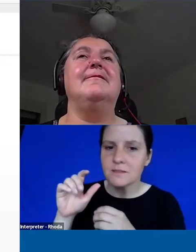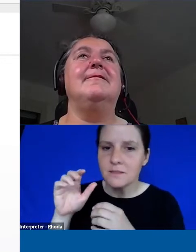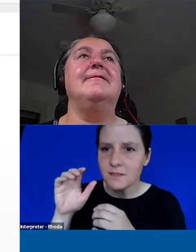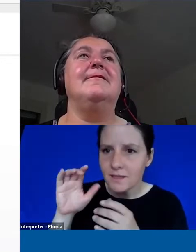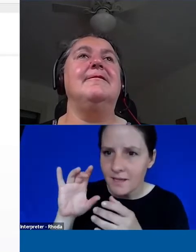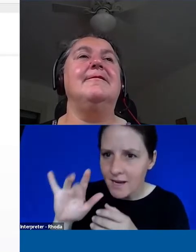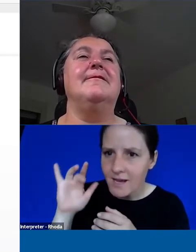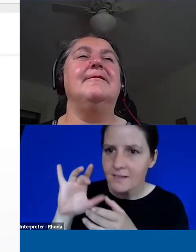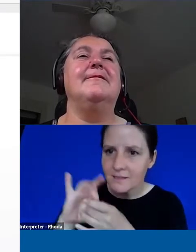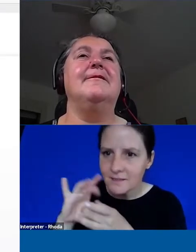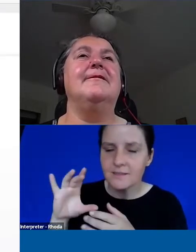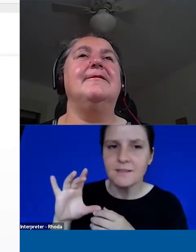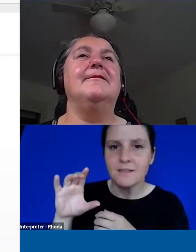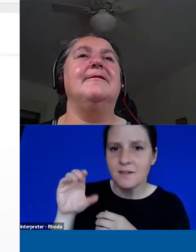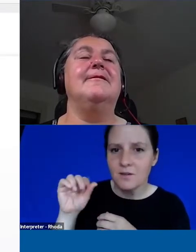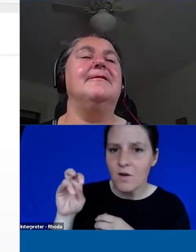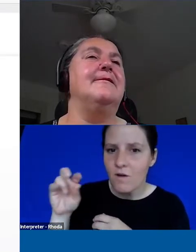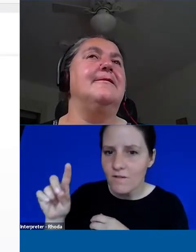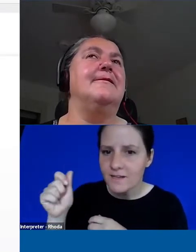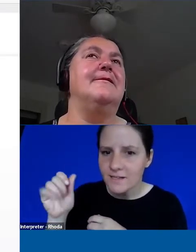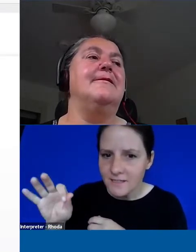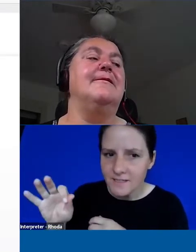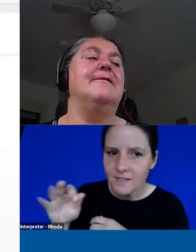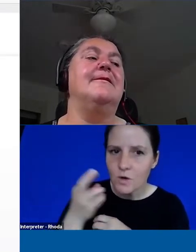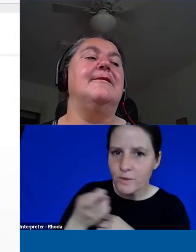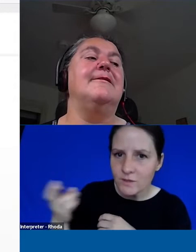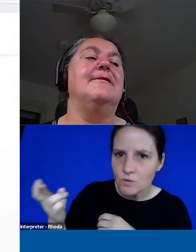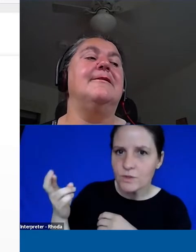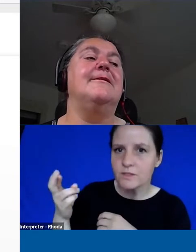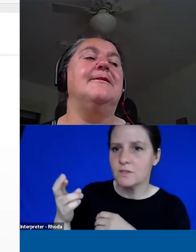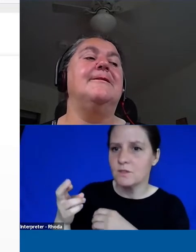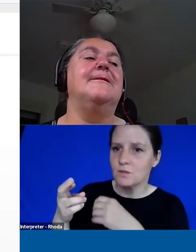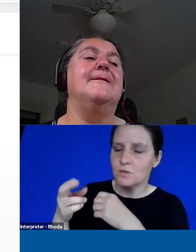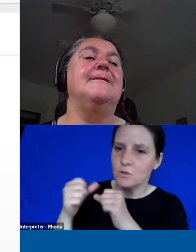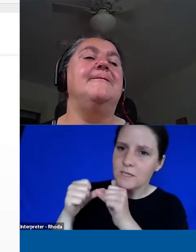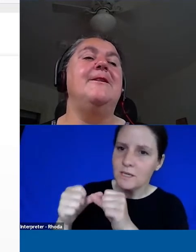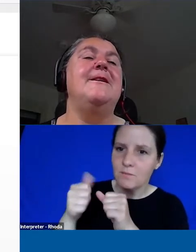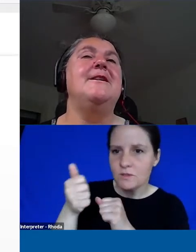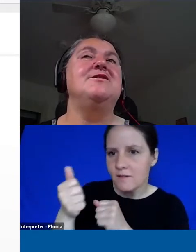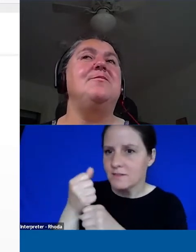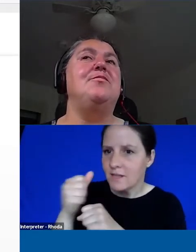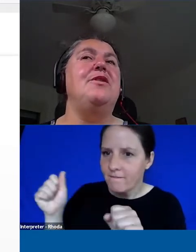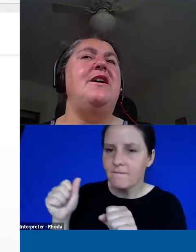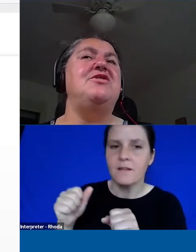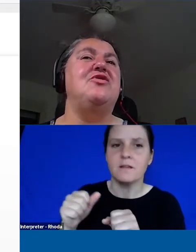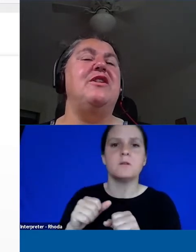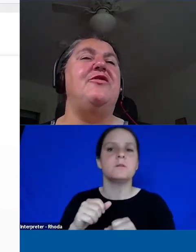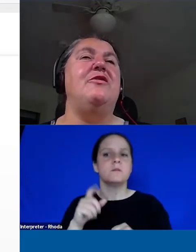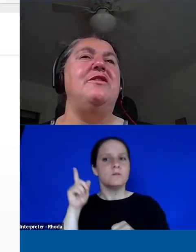Heading level two, your COVID 19 toolkit. Resources to keep your self and others safe from COVID 19. So pretty straightforward.